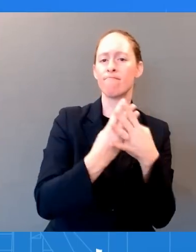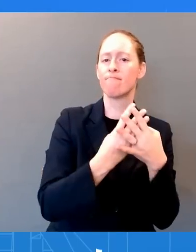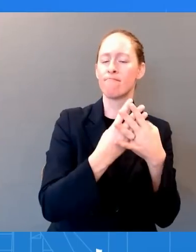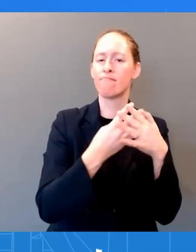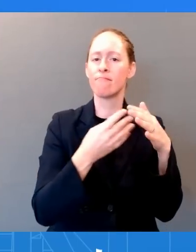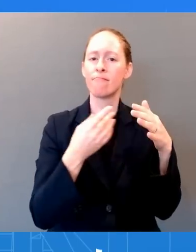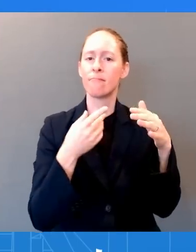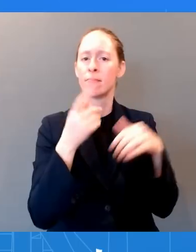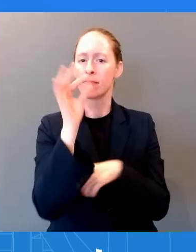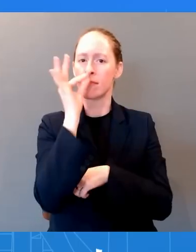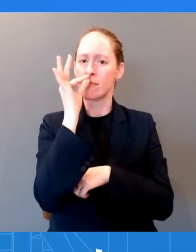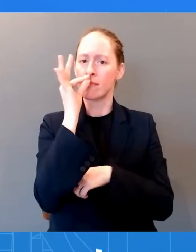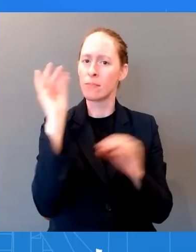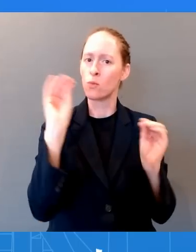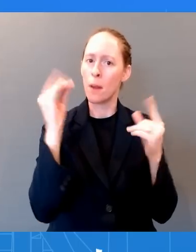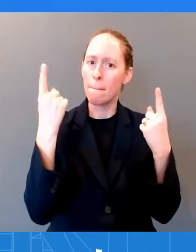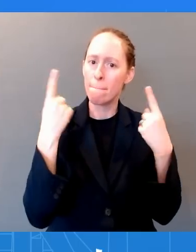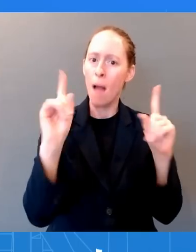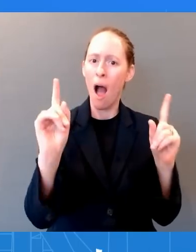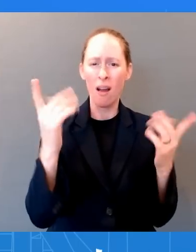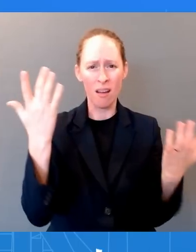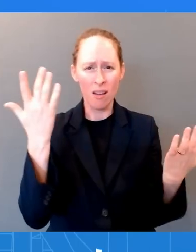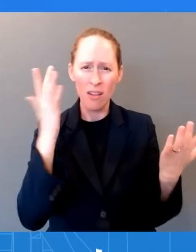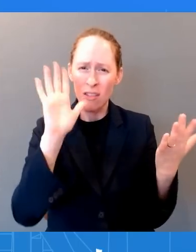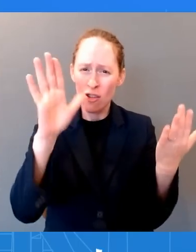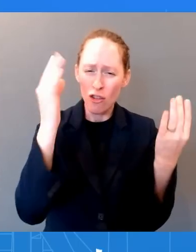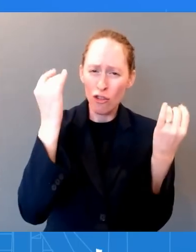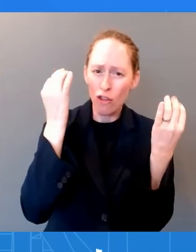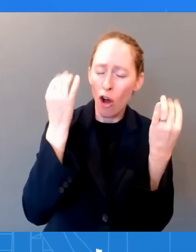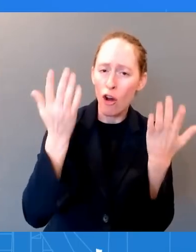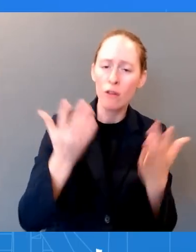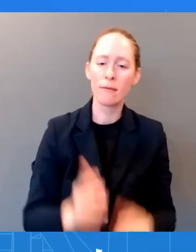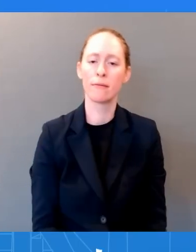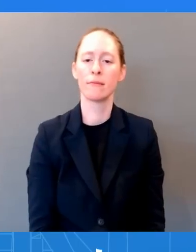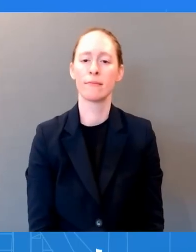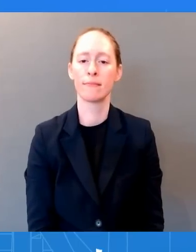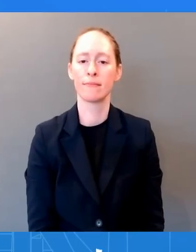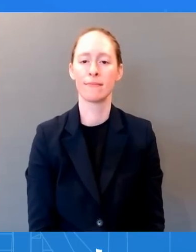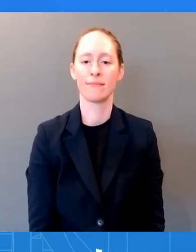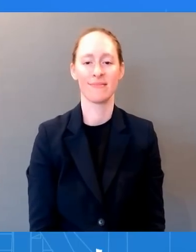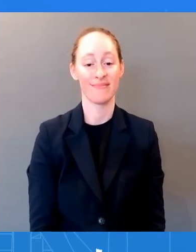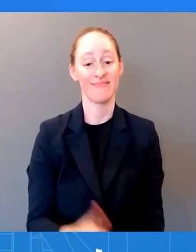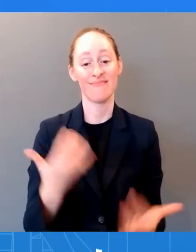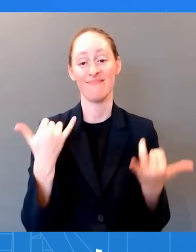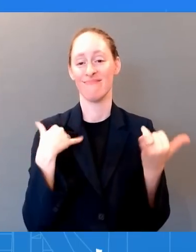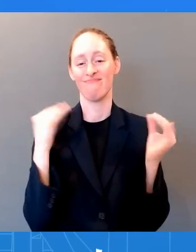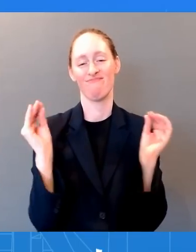Ms. Jean-Pierre: So I don't have anything right now to announce. But I just want to talk a little bit and take a step back to talk about the drug --